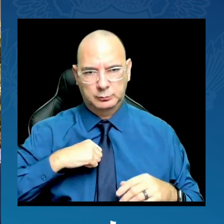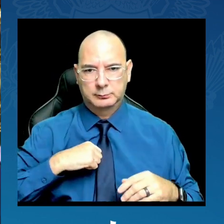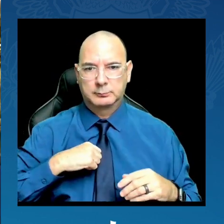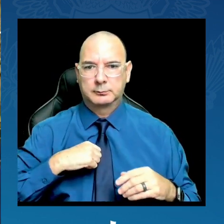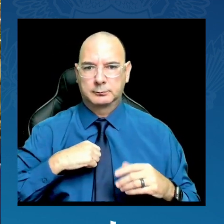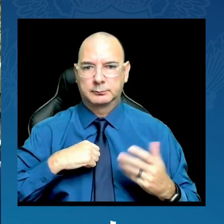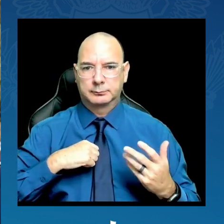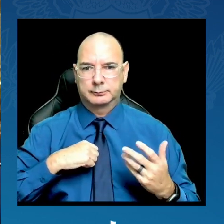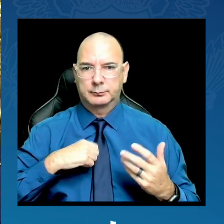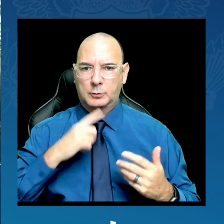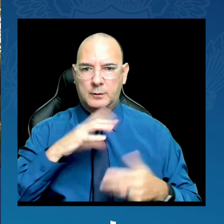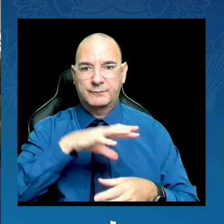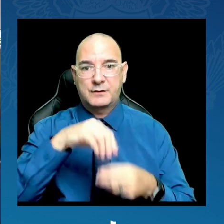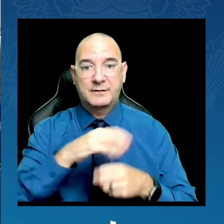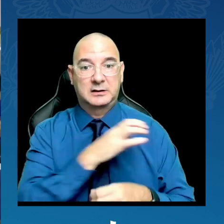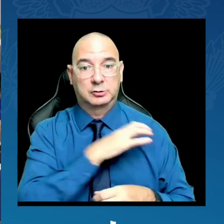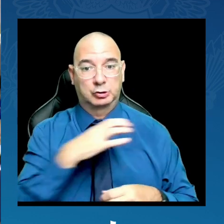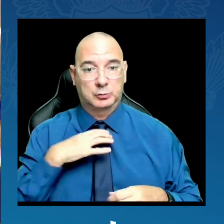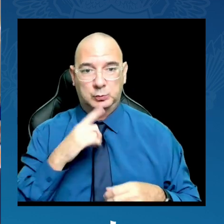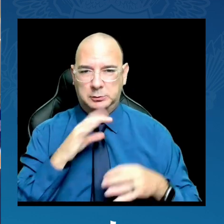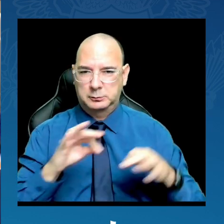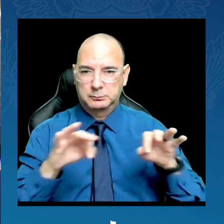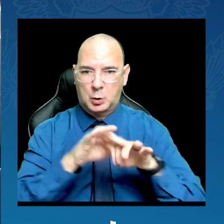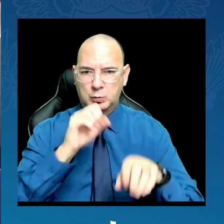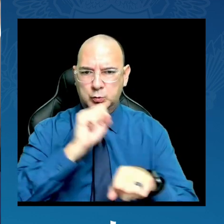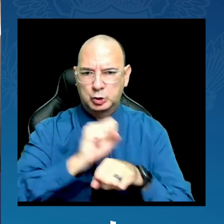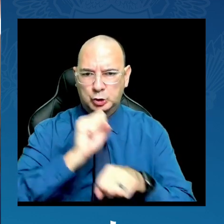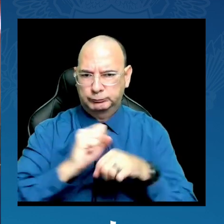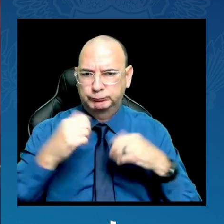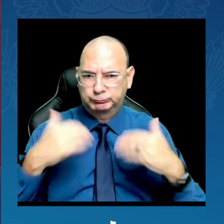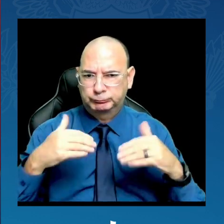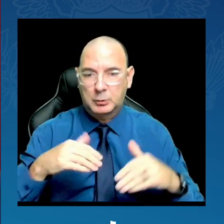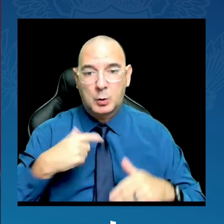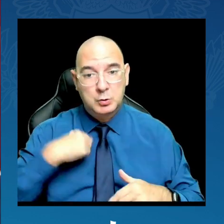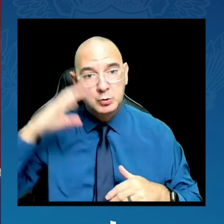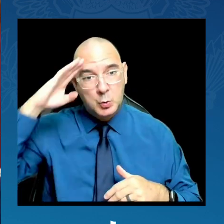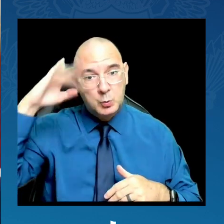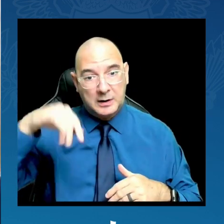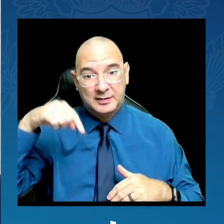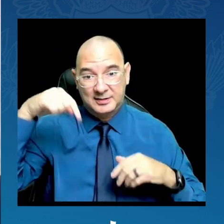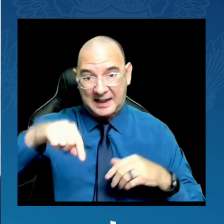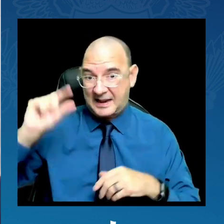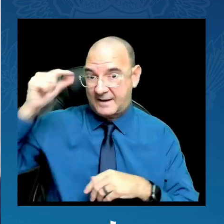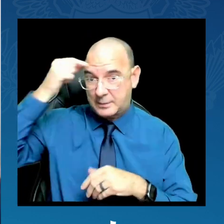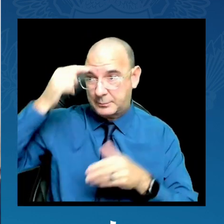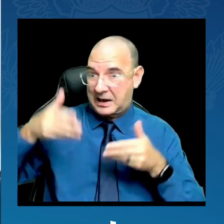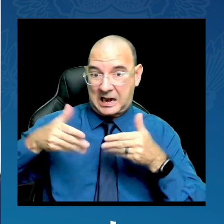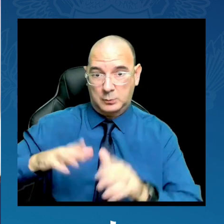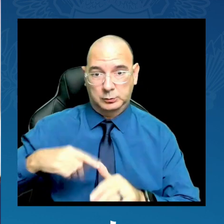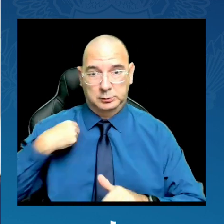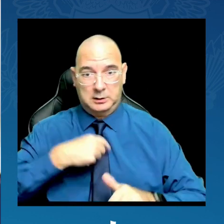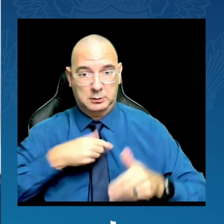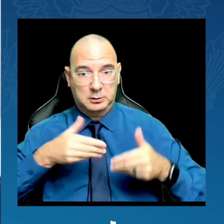We recognize that this administration has allowed us to focus on some really important things planning the wide food security,